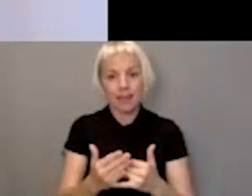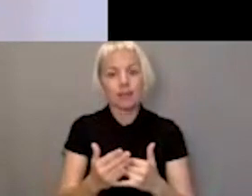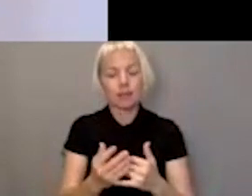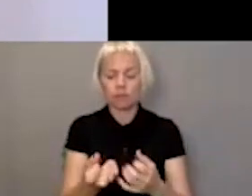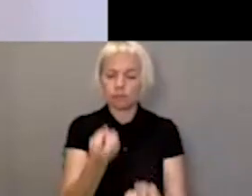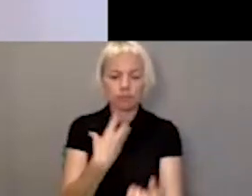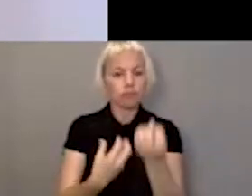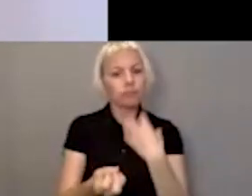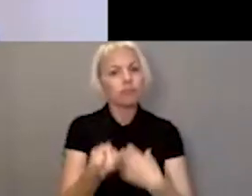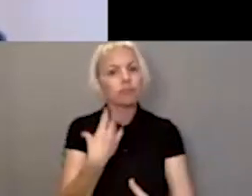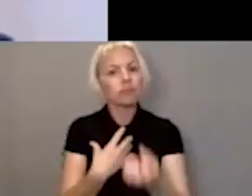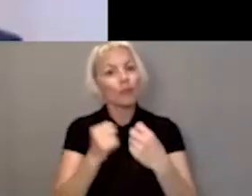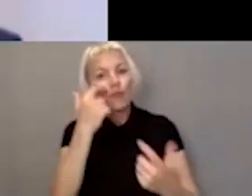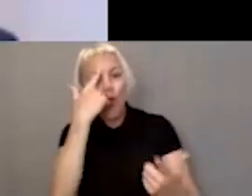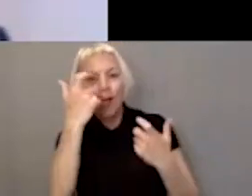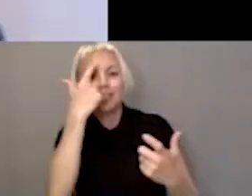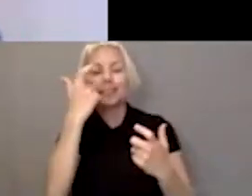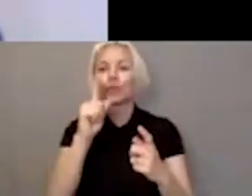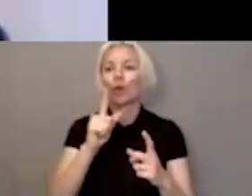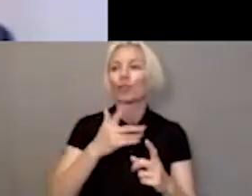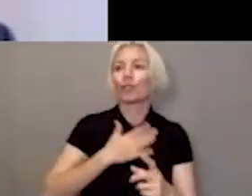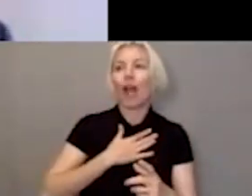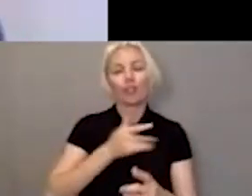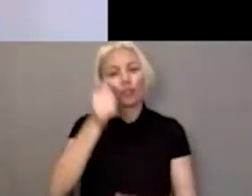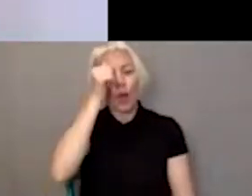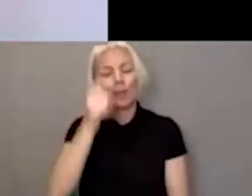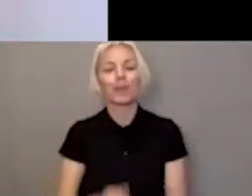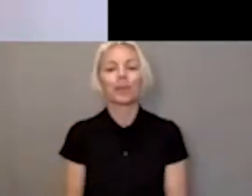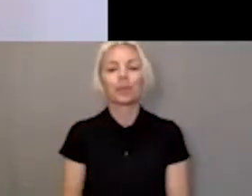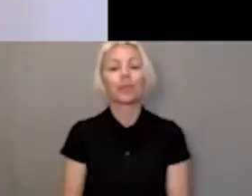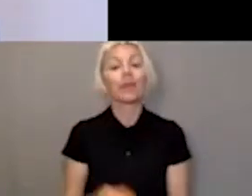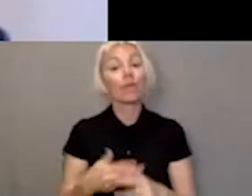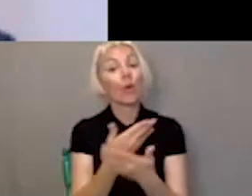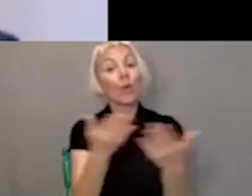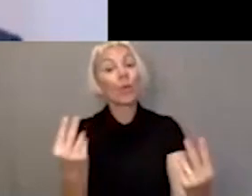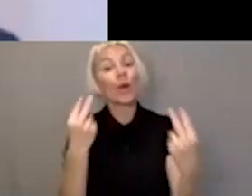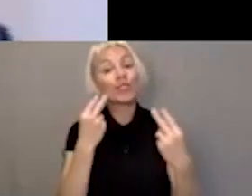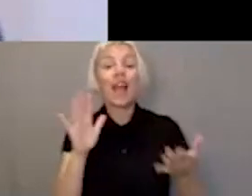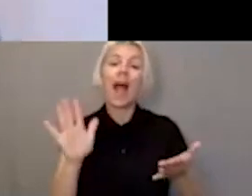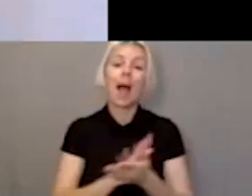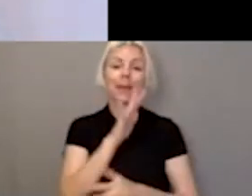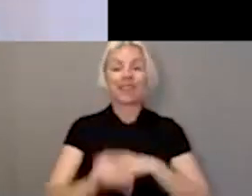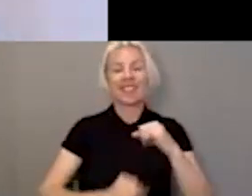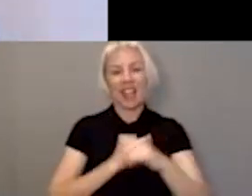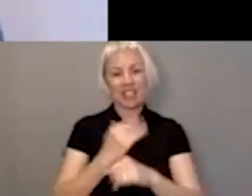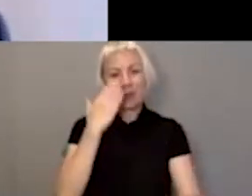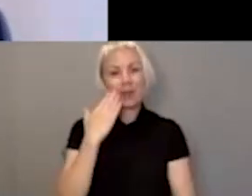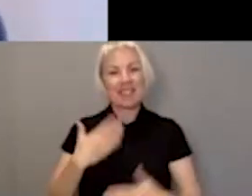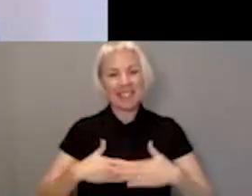like to know more. But for everyone who's watching, Happy International Women's Day. May you be strong, may you . Take care. Bye-bye.